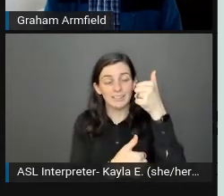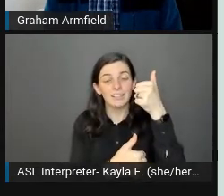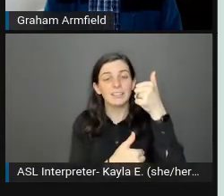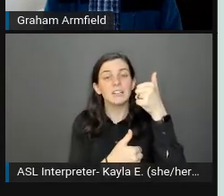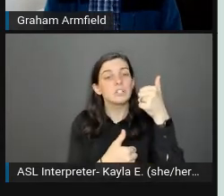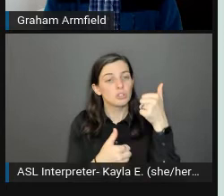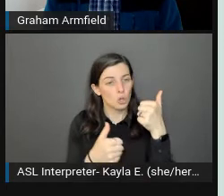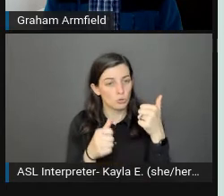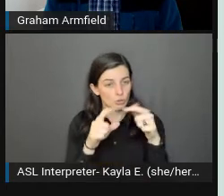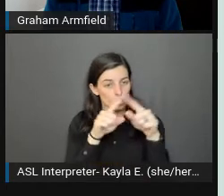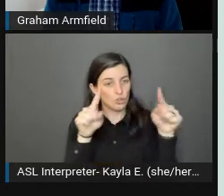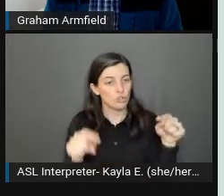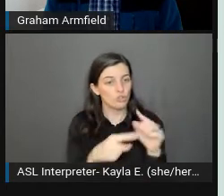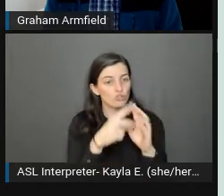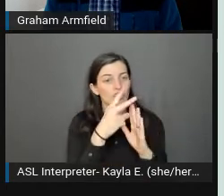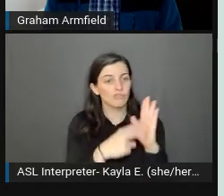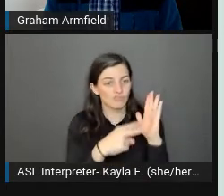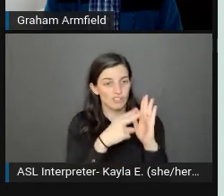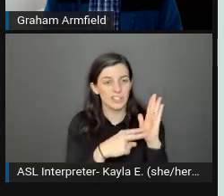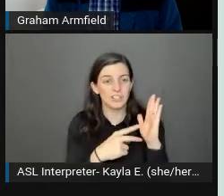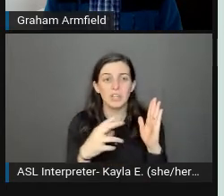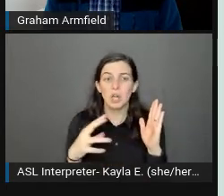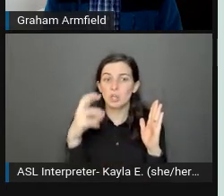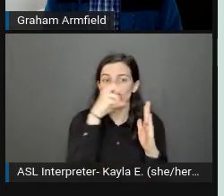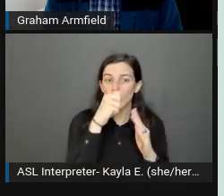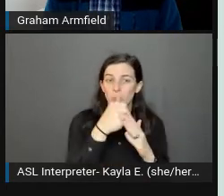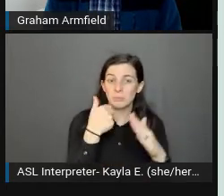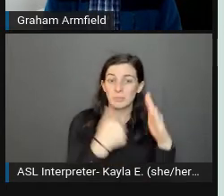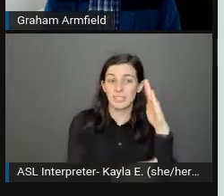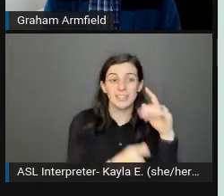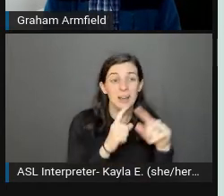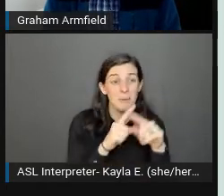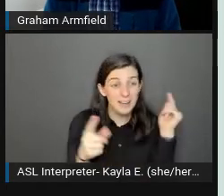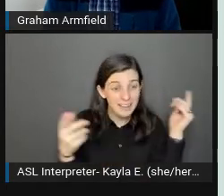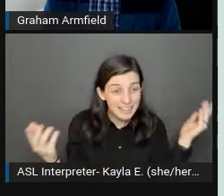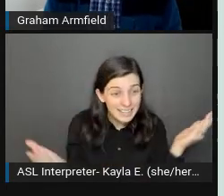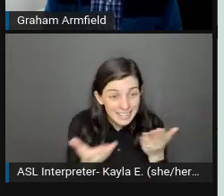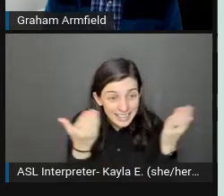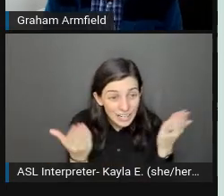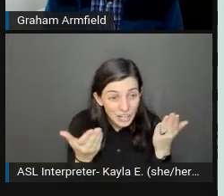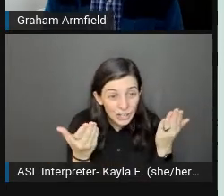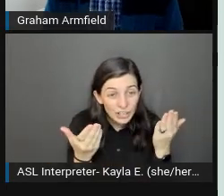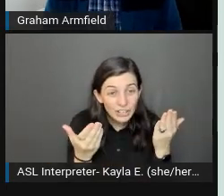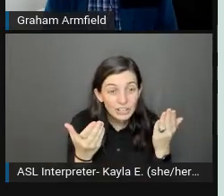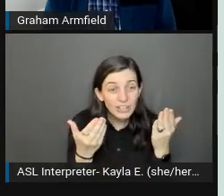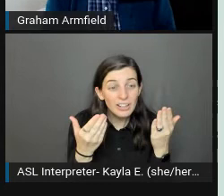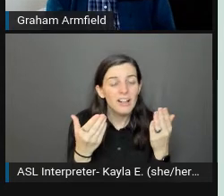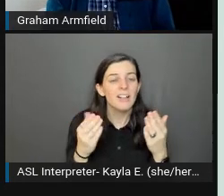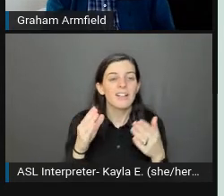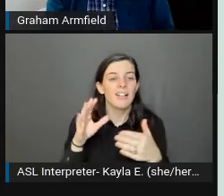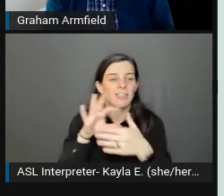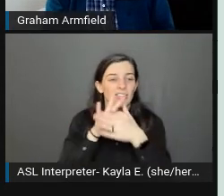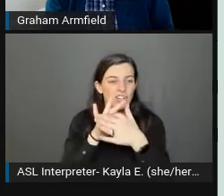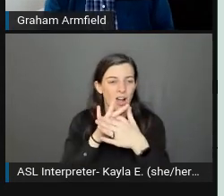that the new content is going to appear beneath. In this case, the content is changed above where you are on the screen.